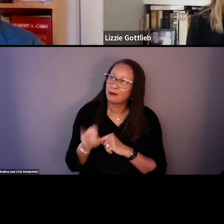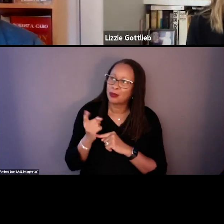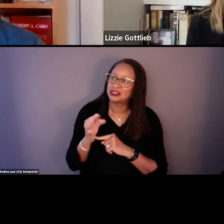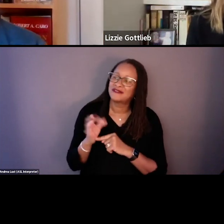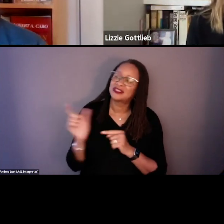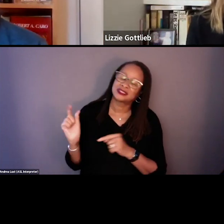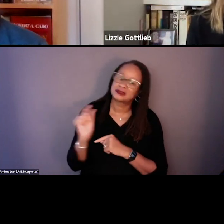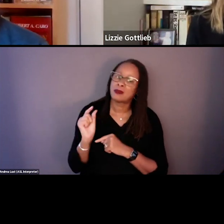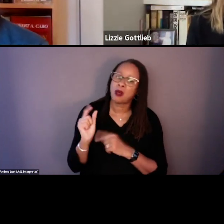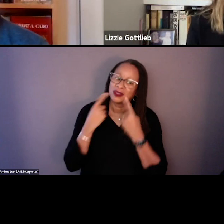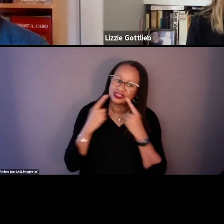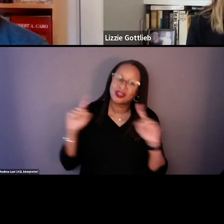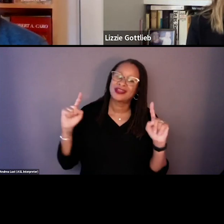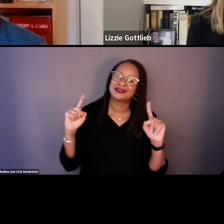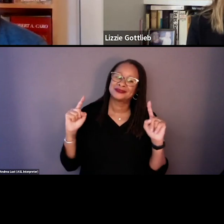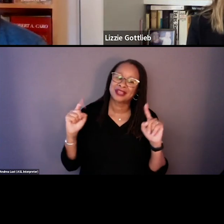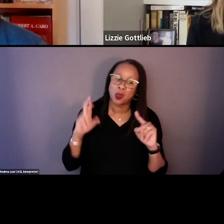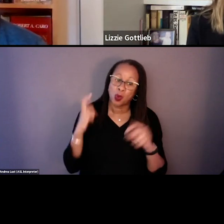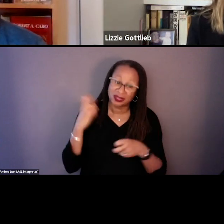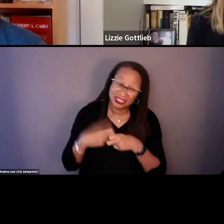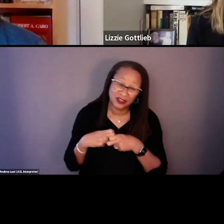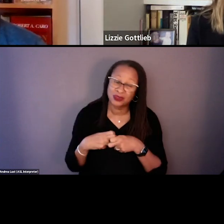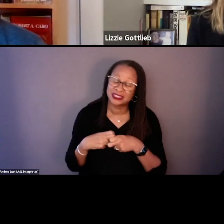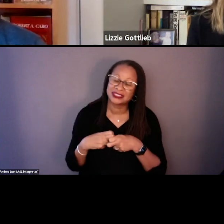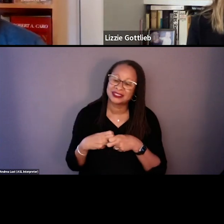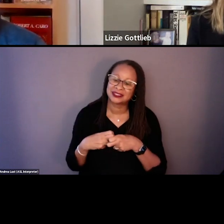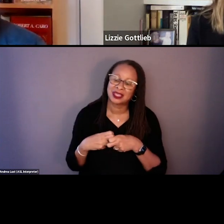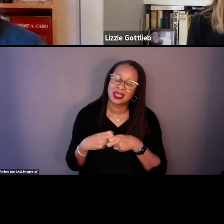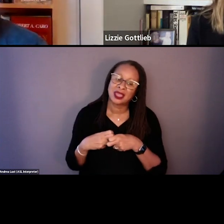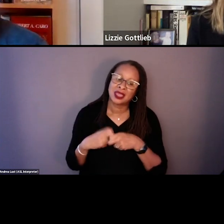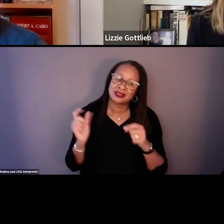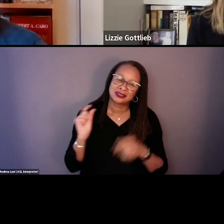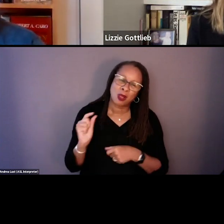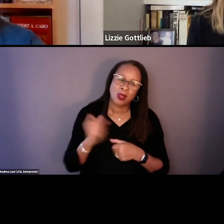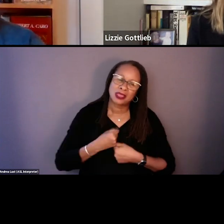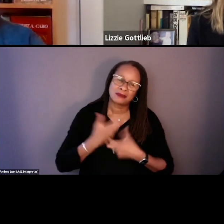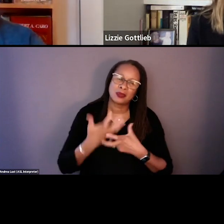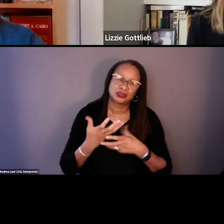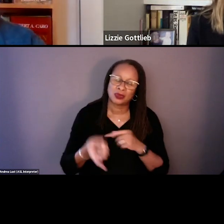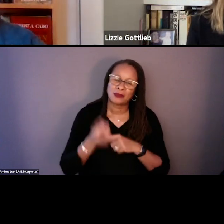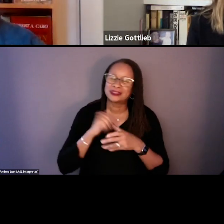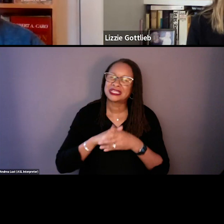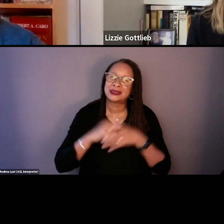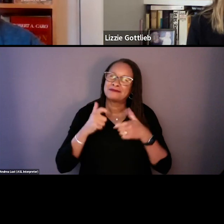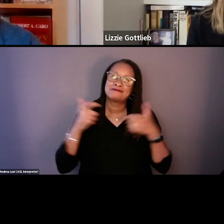No, that sounds fantastic. And, yeah, especially because as Caro says, you know,